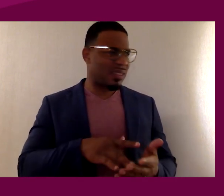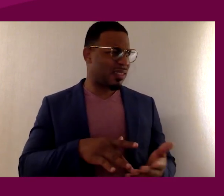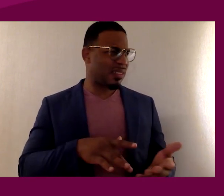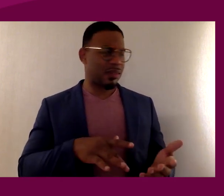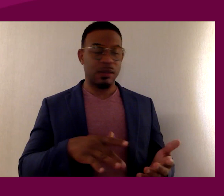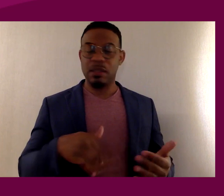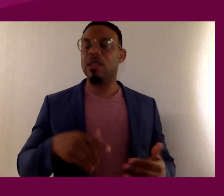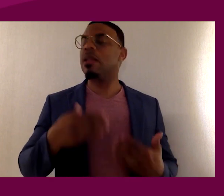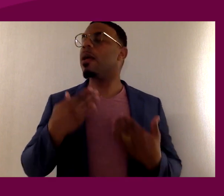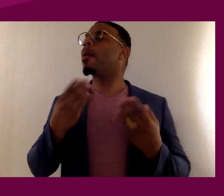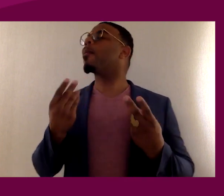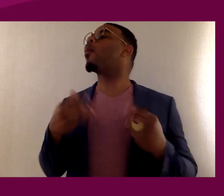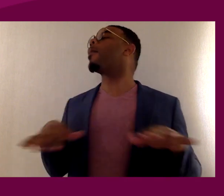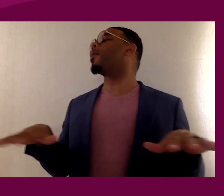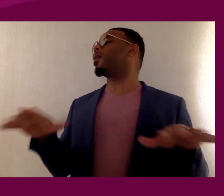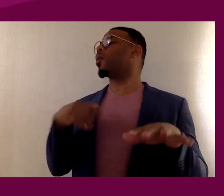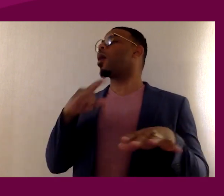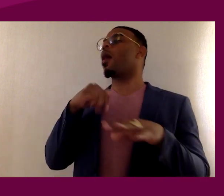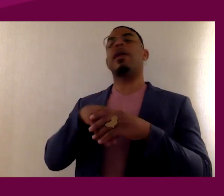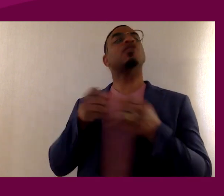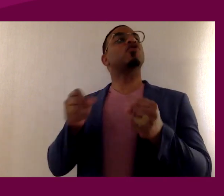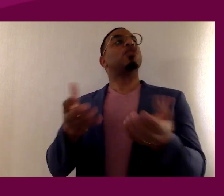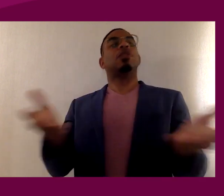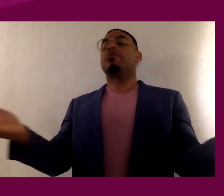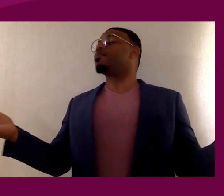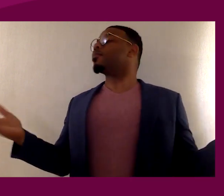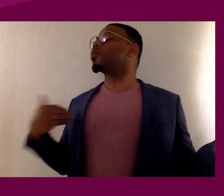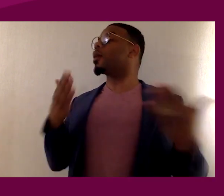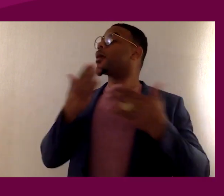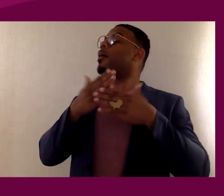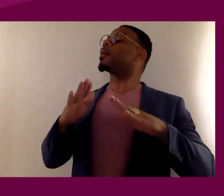but you can't do this. This is in the middle of the street. No, this is public property. We are